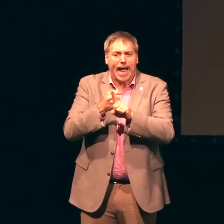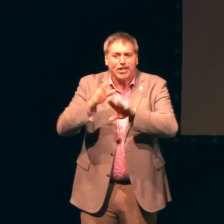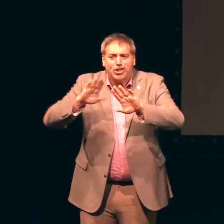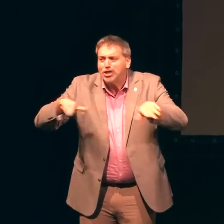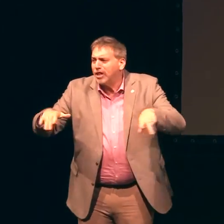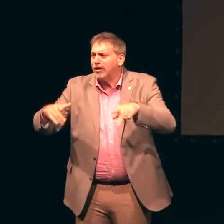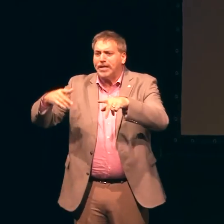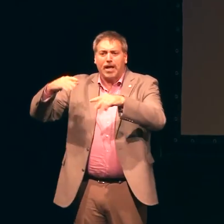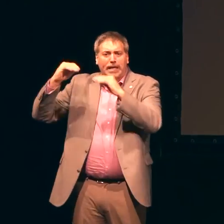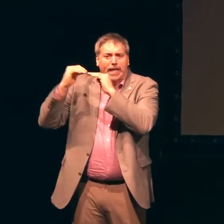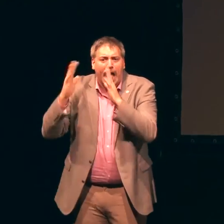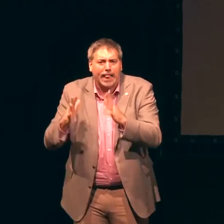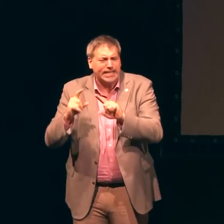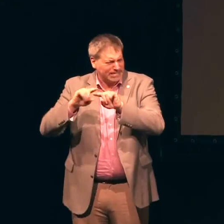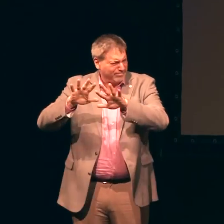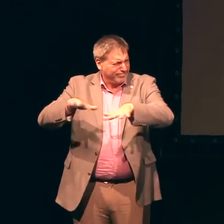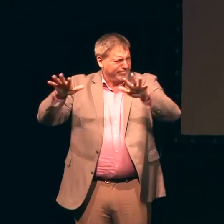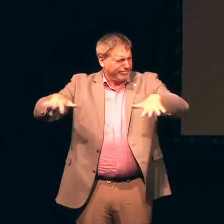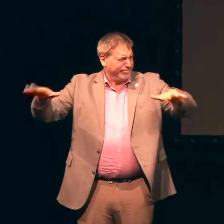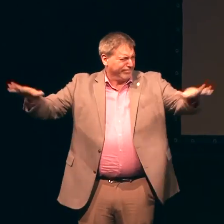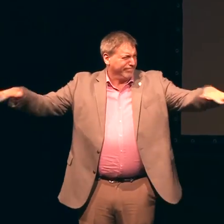family members and children and colleagues